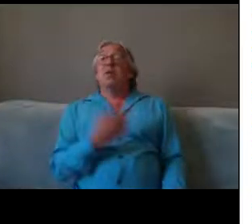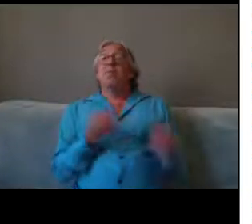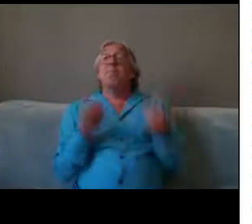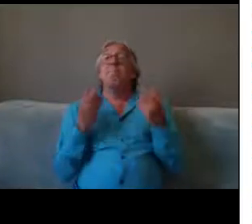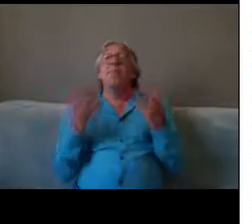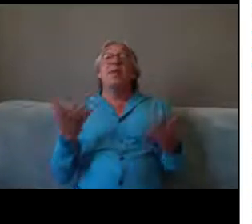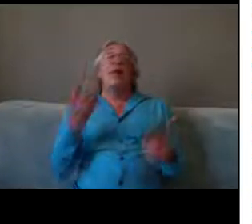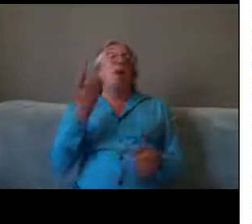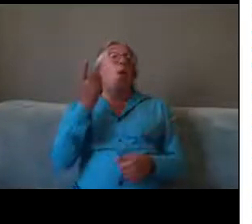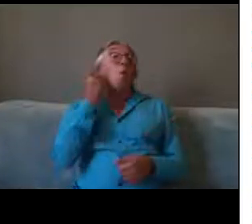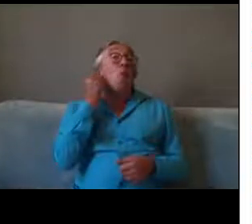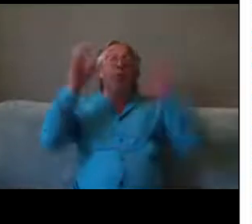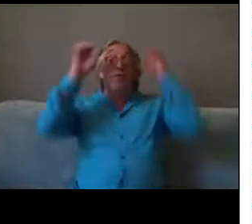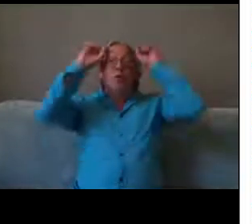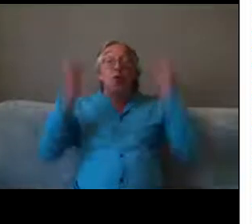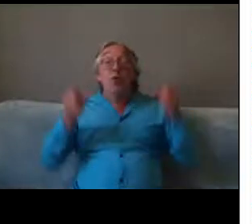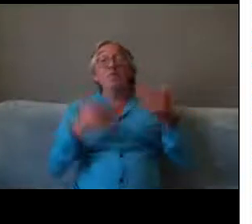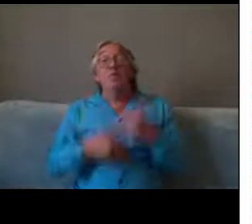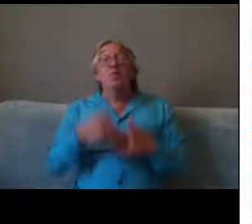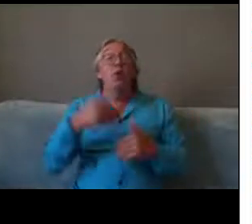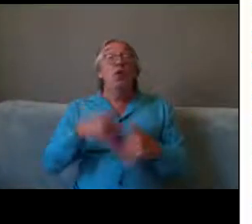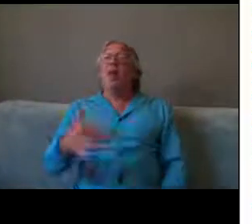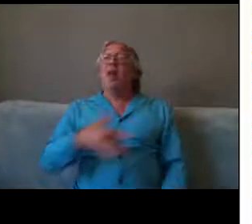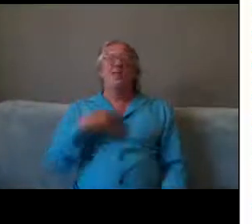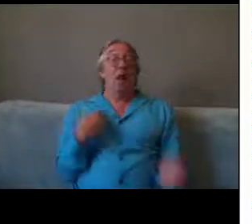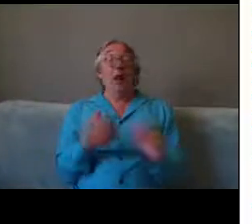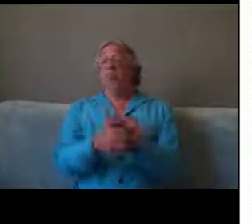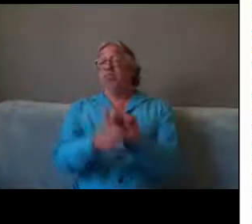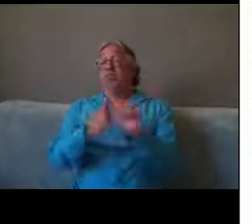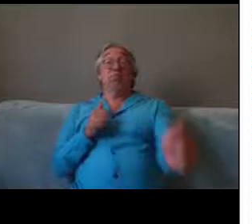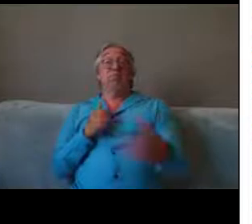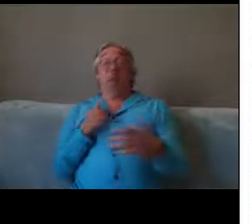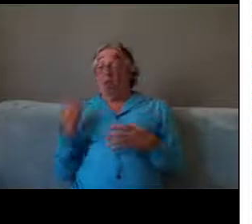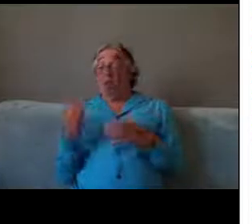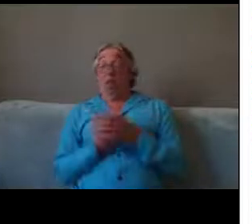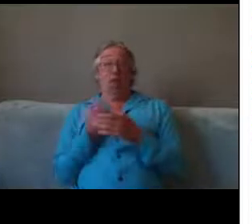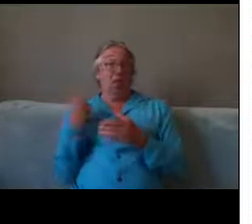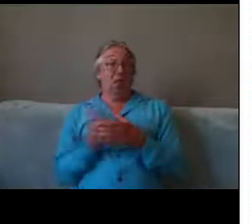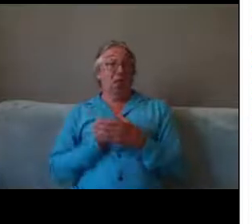That means, I coordinate together with my colleagues